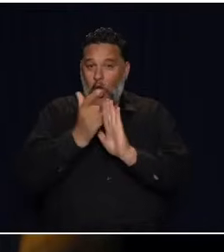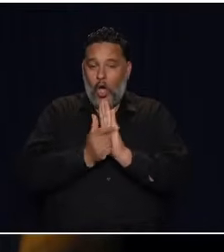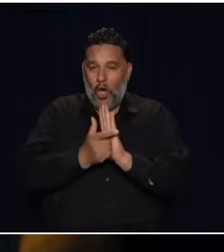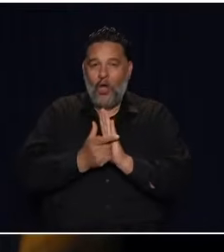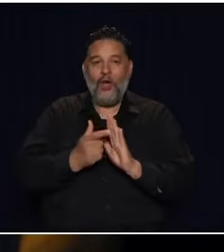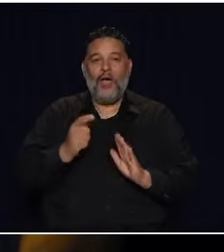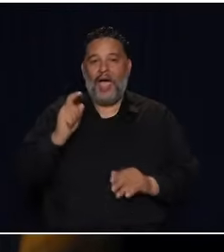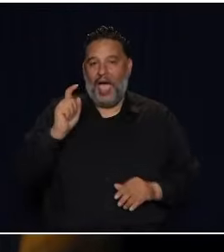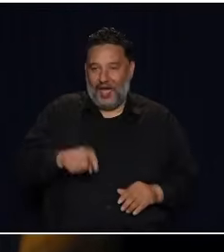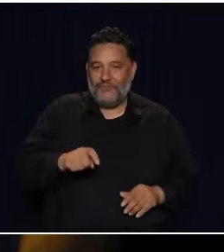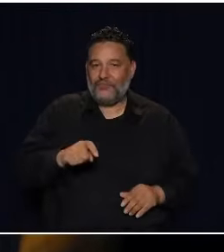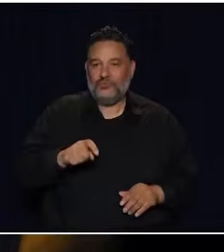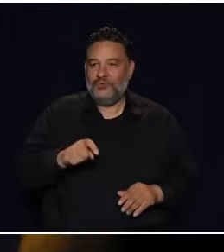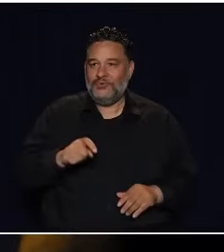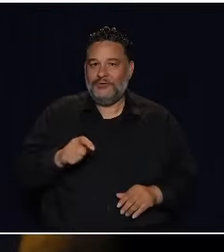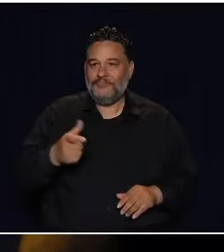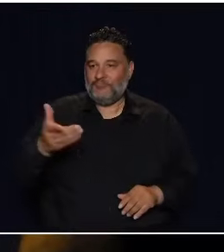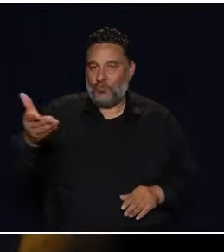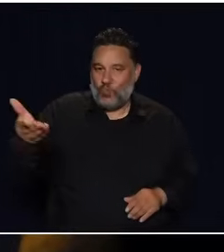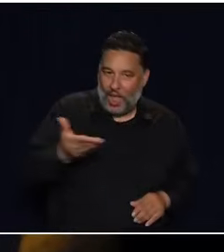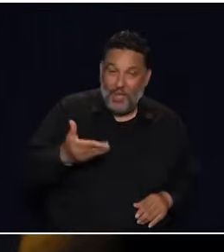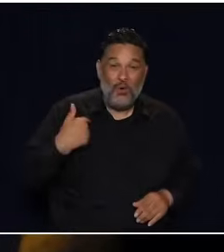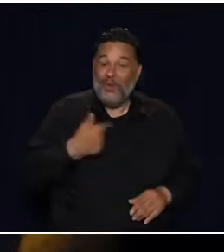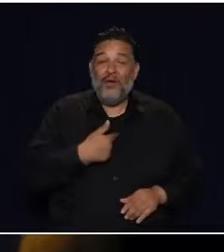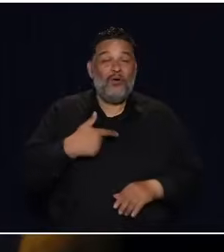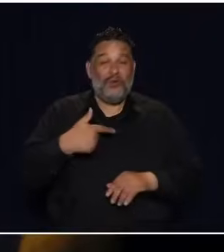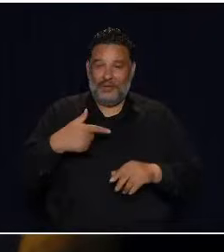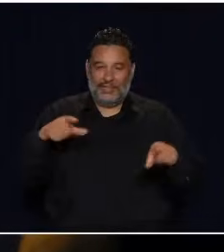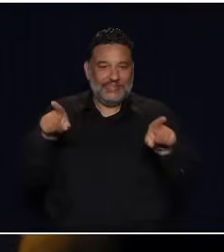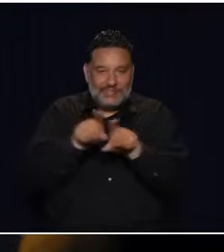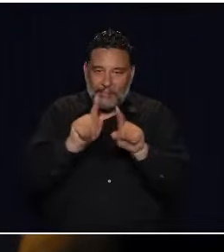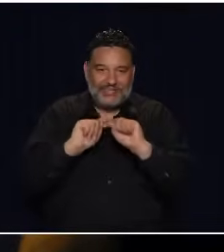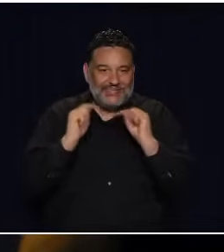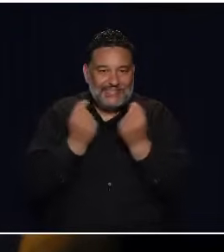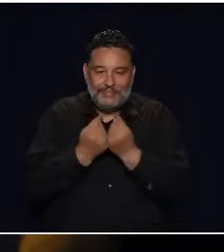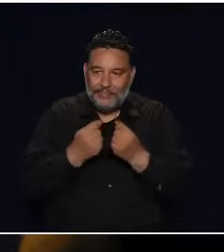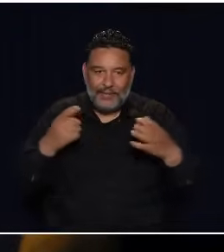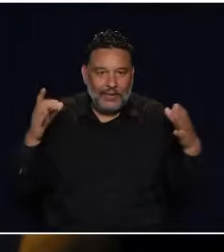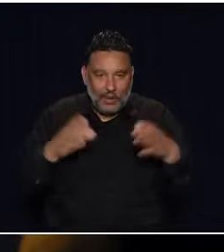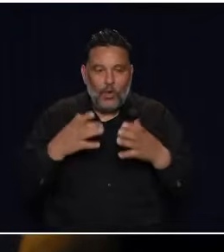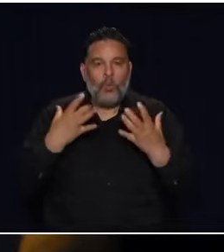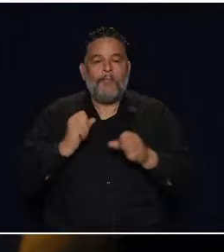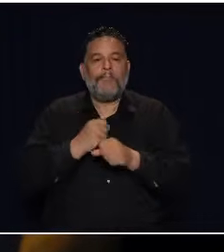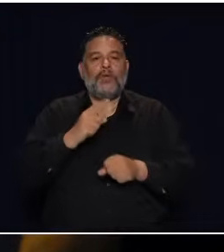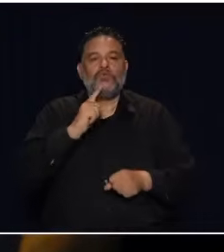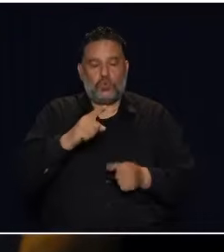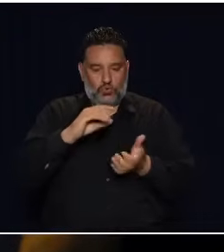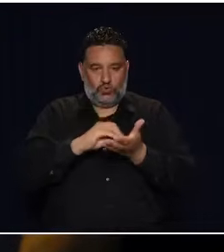I WOULD DO THAT. UNTIL THE LAW GETS CHANGED IT HAS TO BE A WELCOMING ARM.